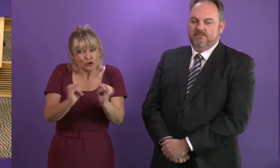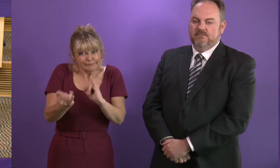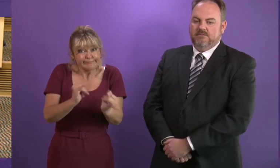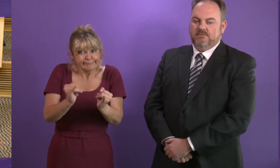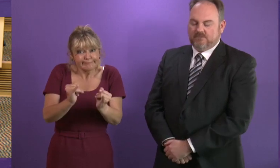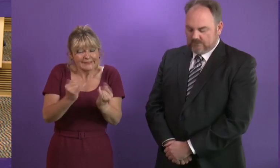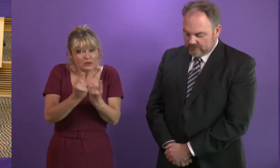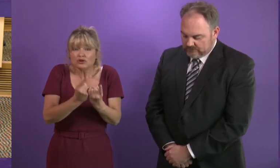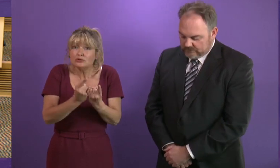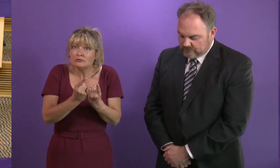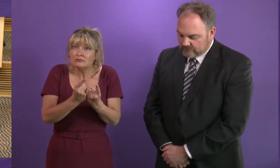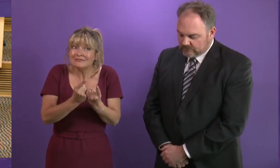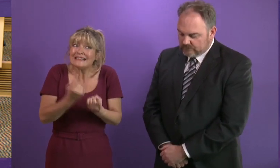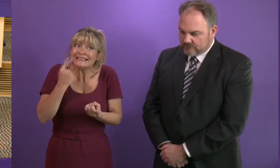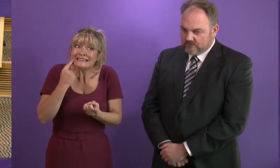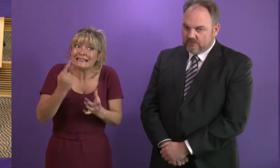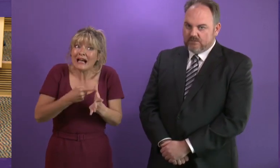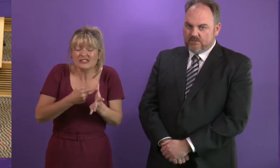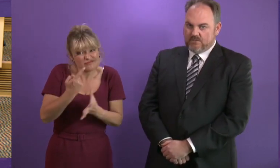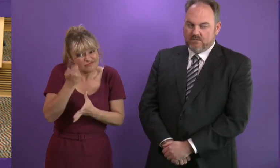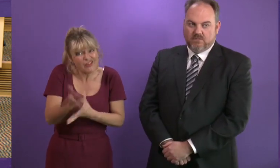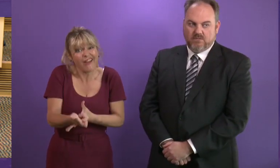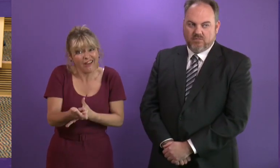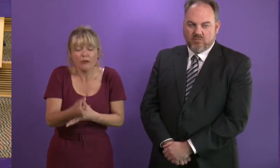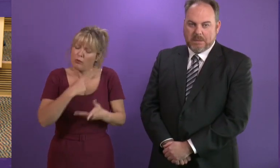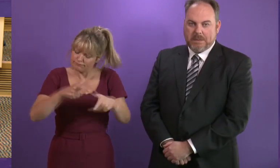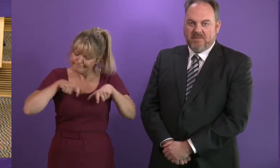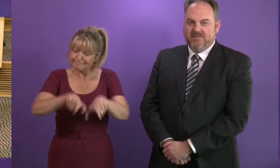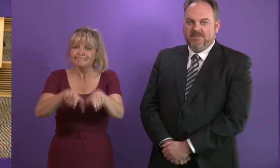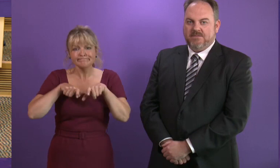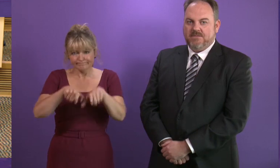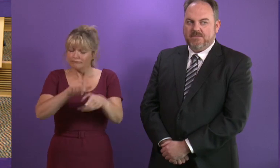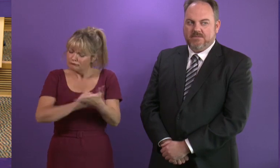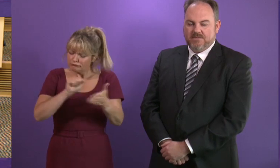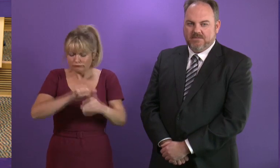We will continue to take the right steps. We will continue to listen to experts and